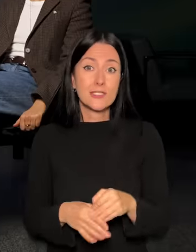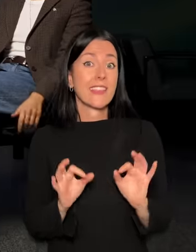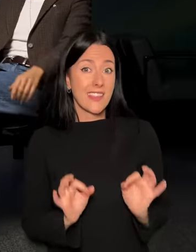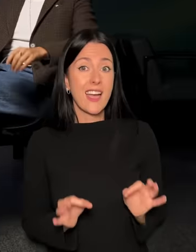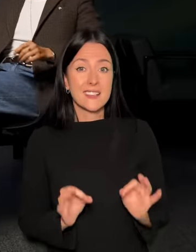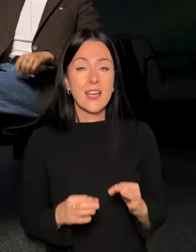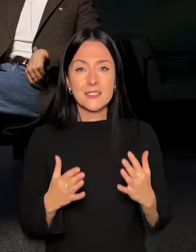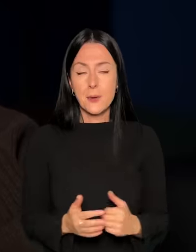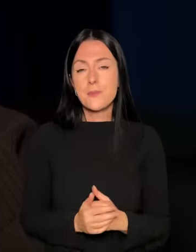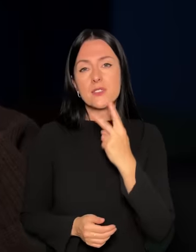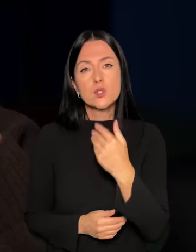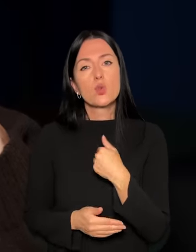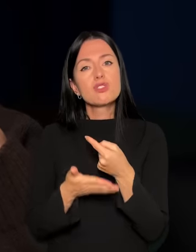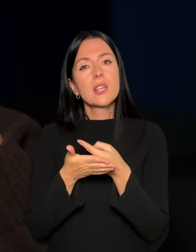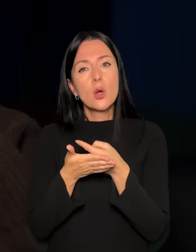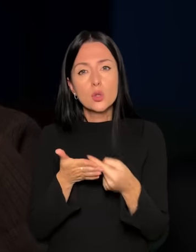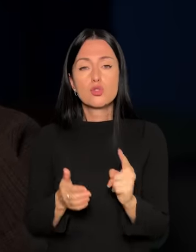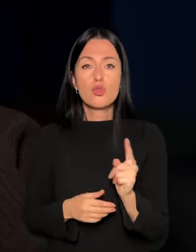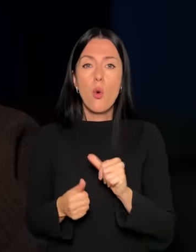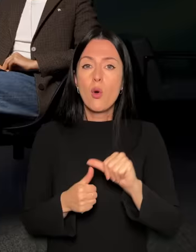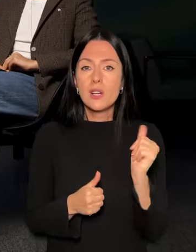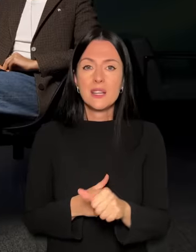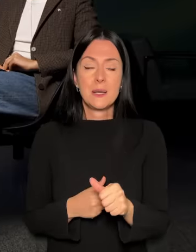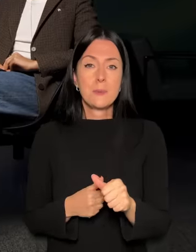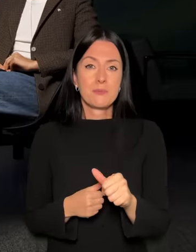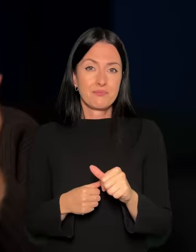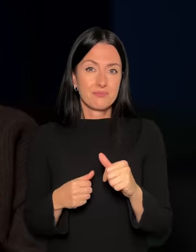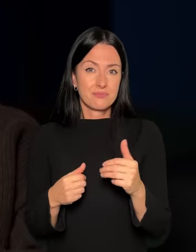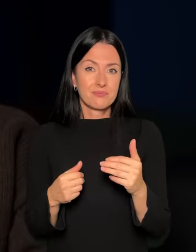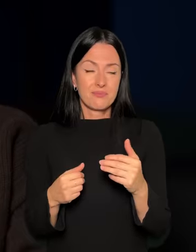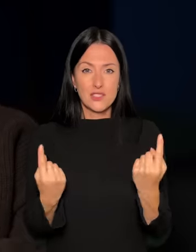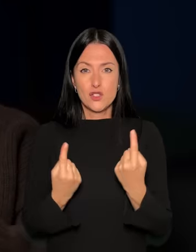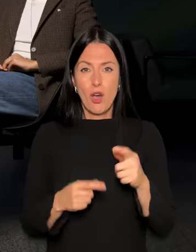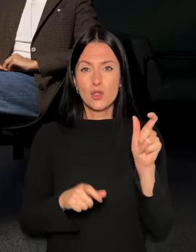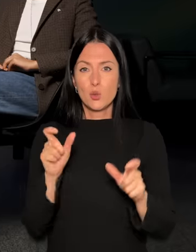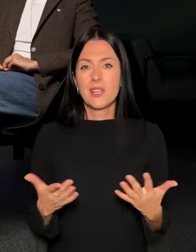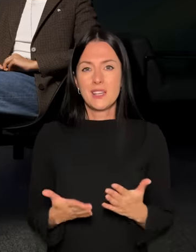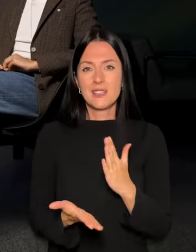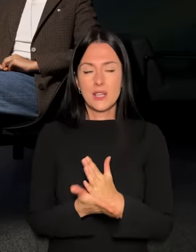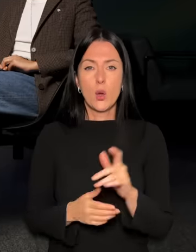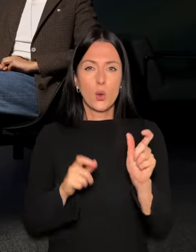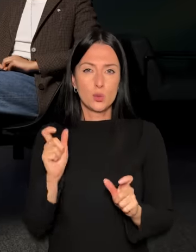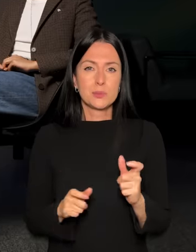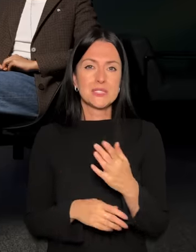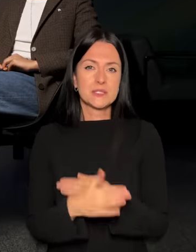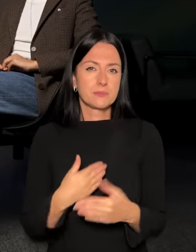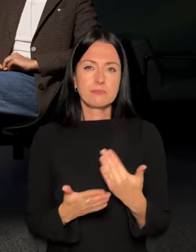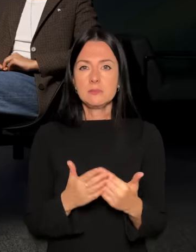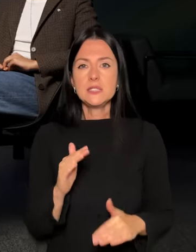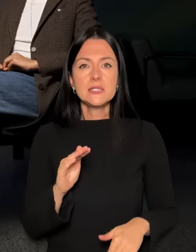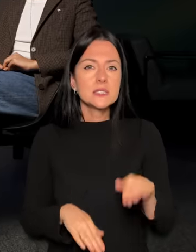Look, it's important to emphasize that apart from regular people who have disabilities from childhood